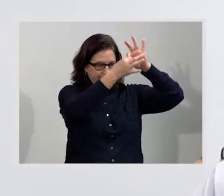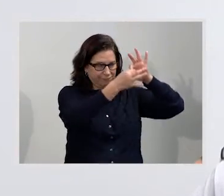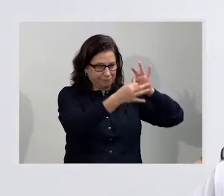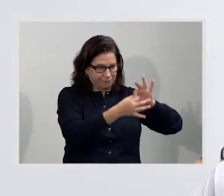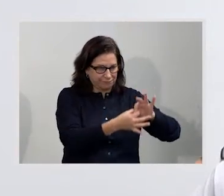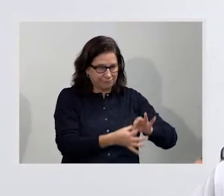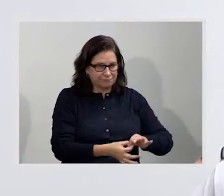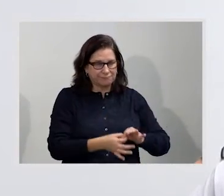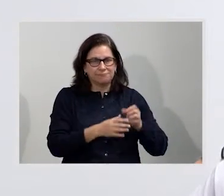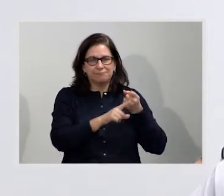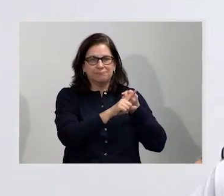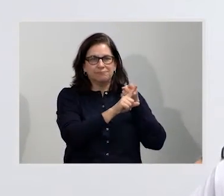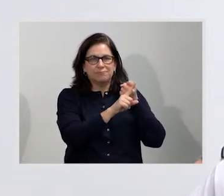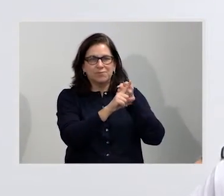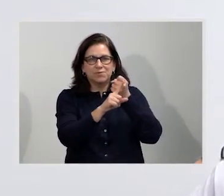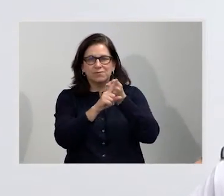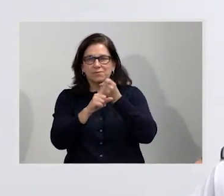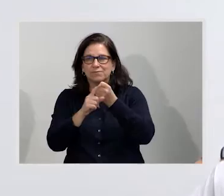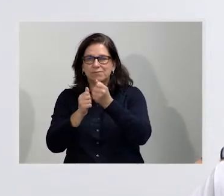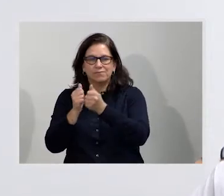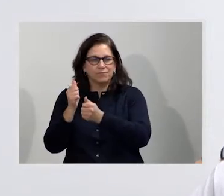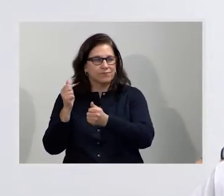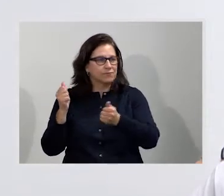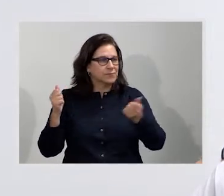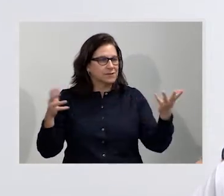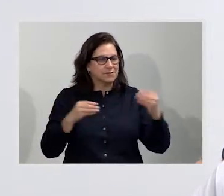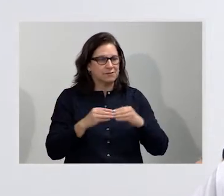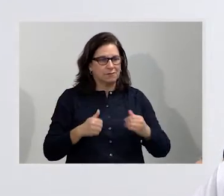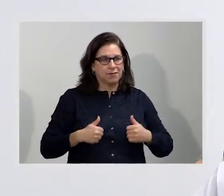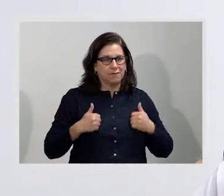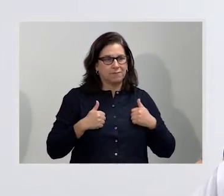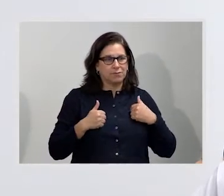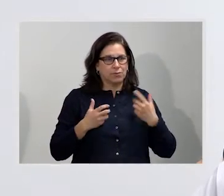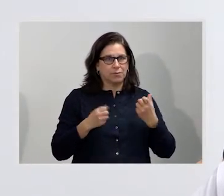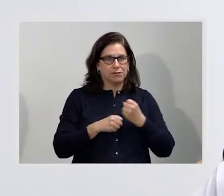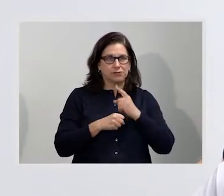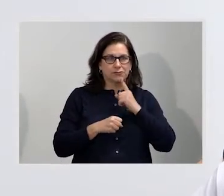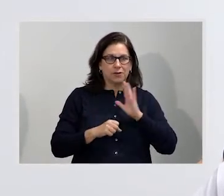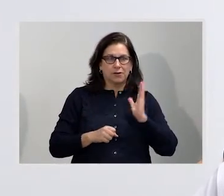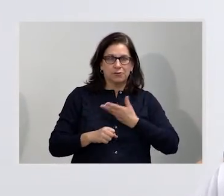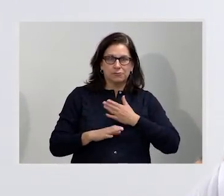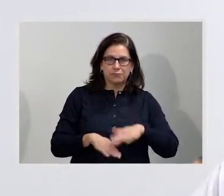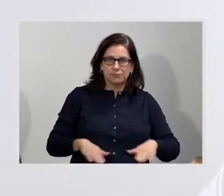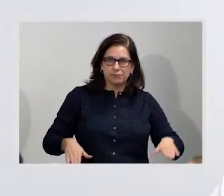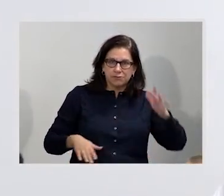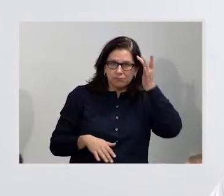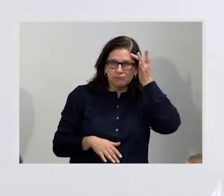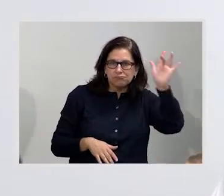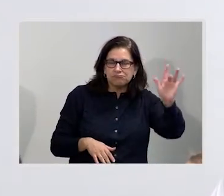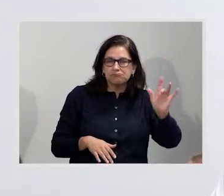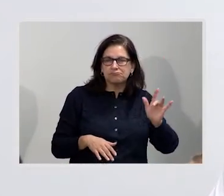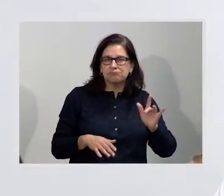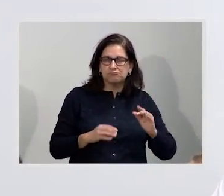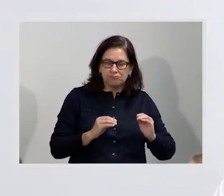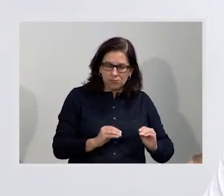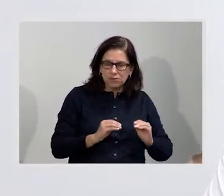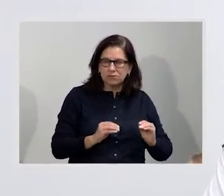WE'VE GOT TO EDUCATE OUR CHILDREN.